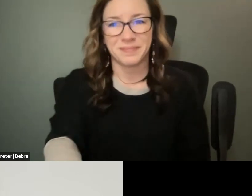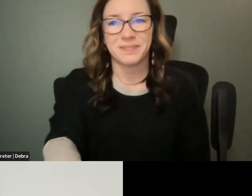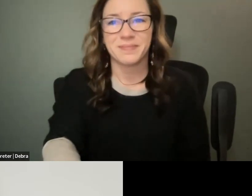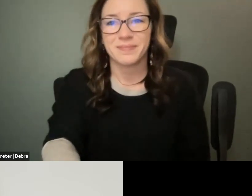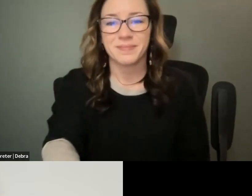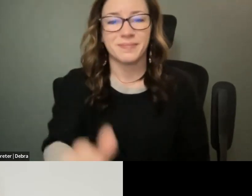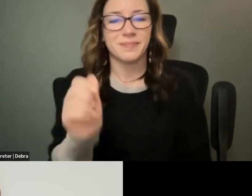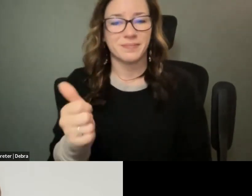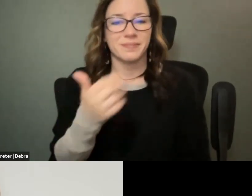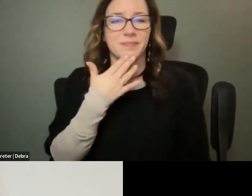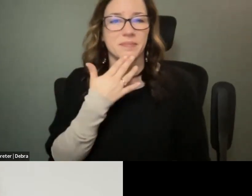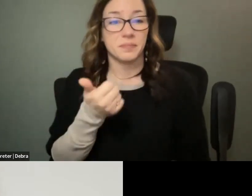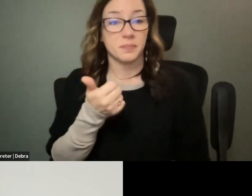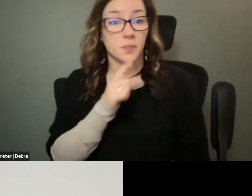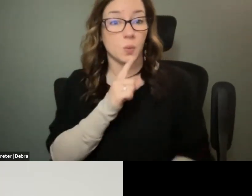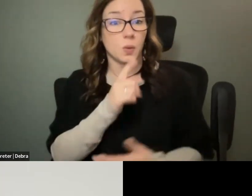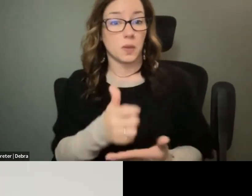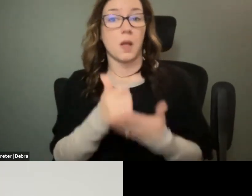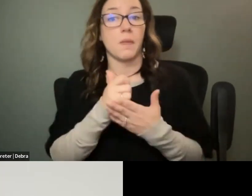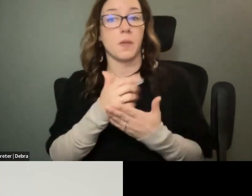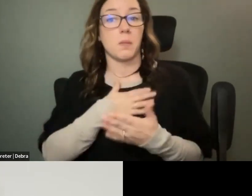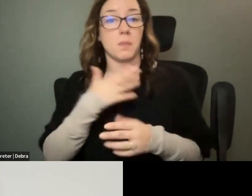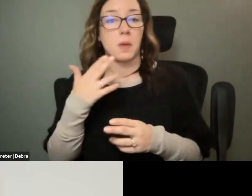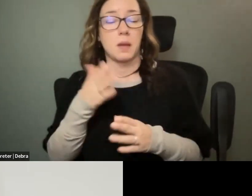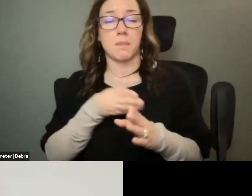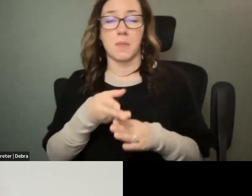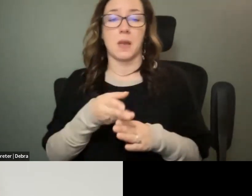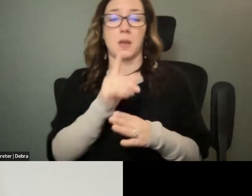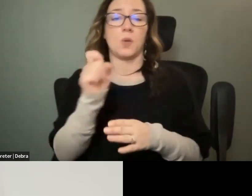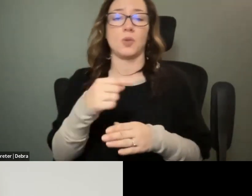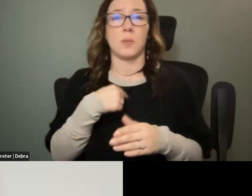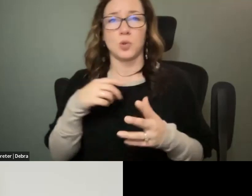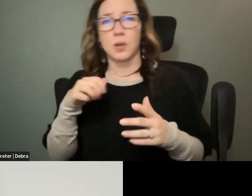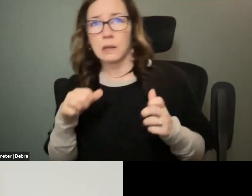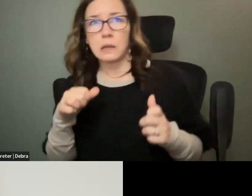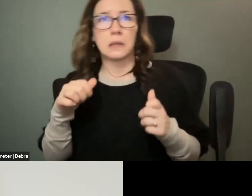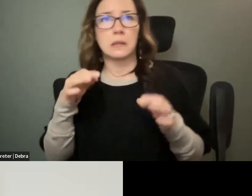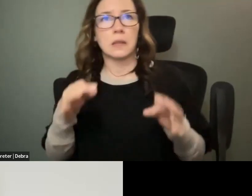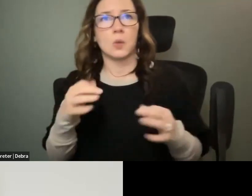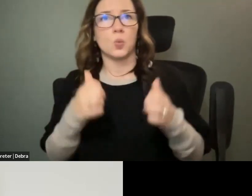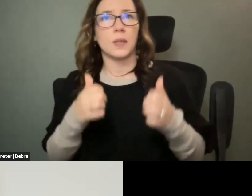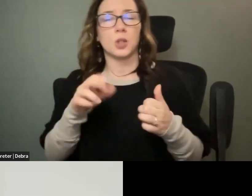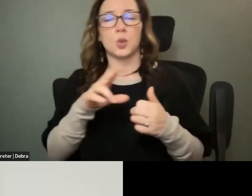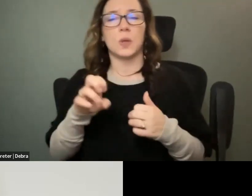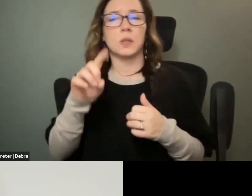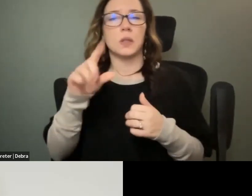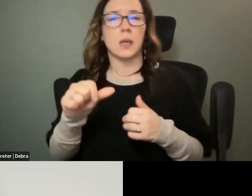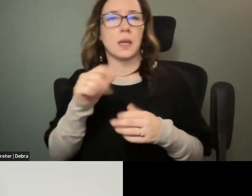thank you this is uh really helpful my main question is I'm trying to decide